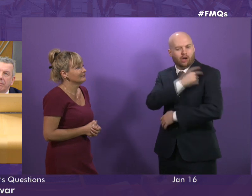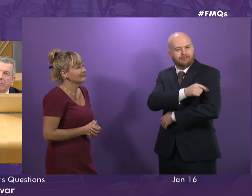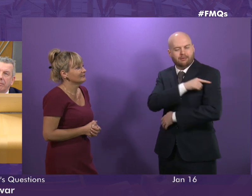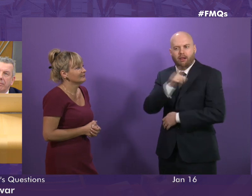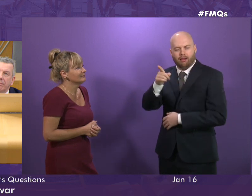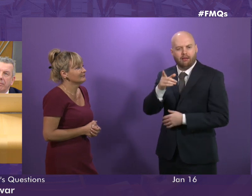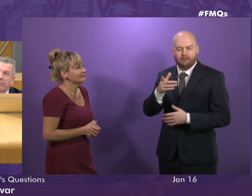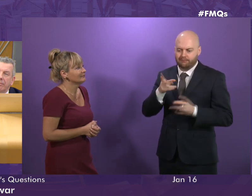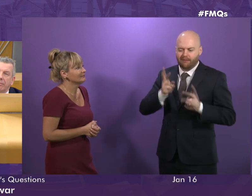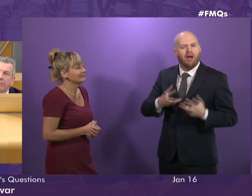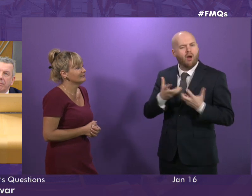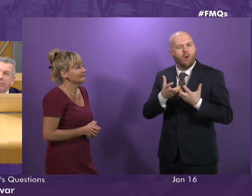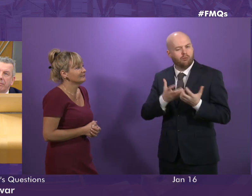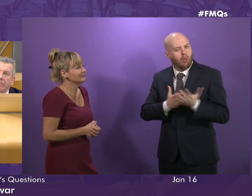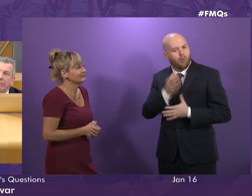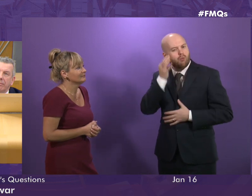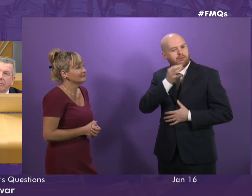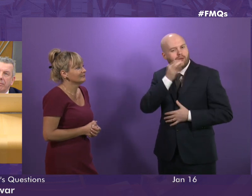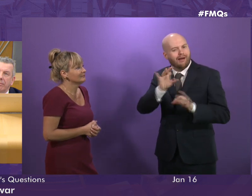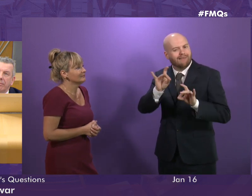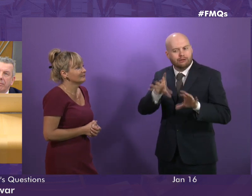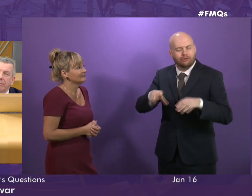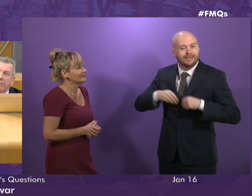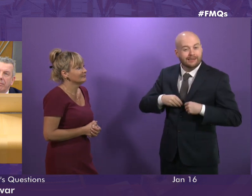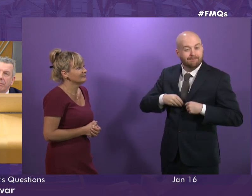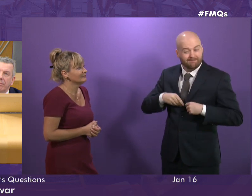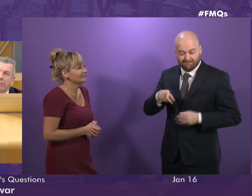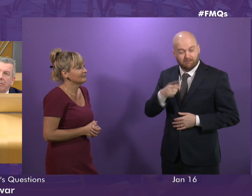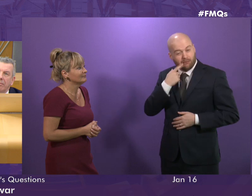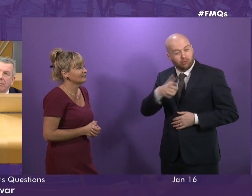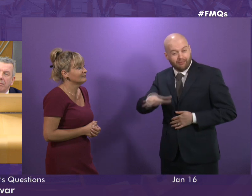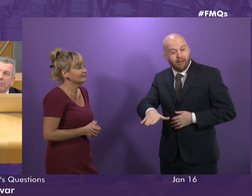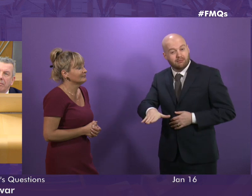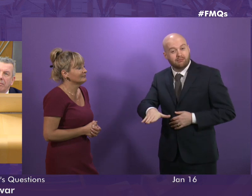were not told the true cause of her death at the time. The health board knew that the